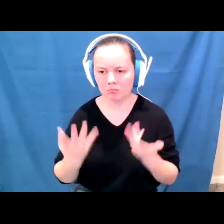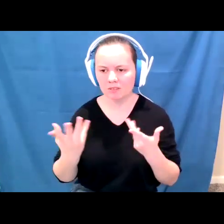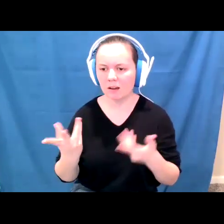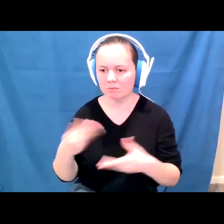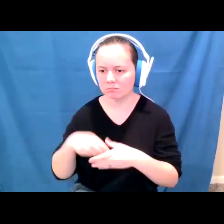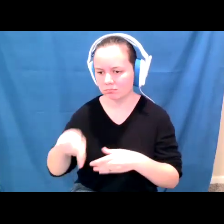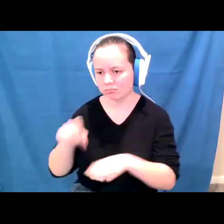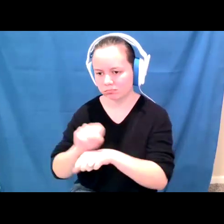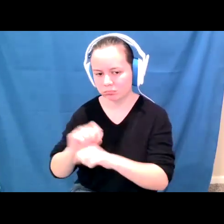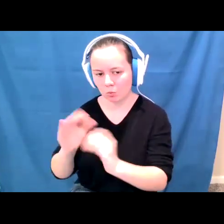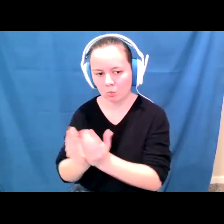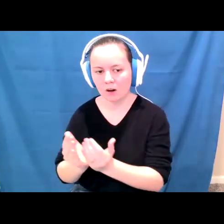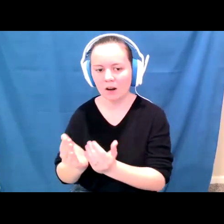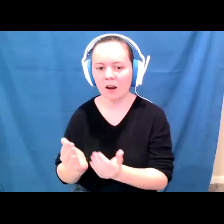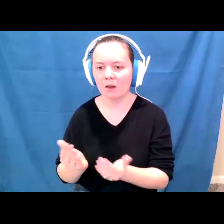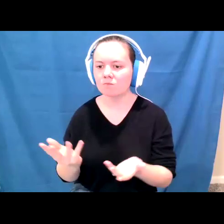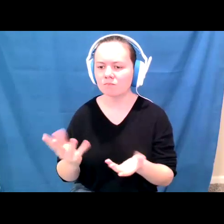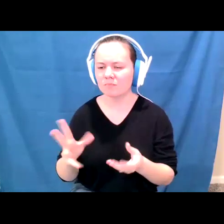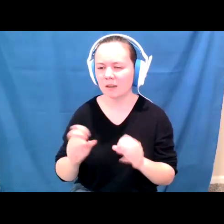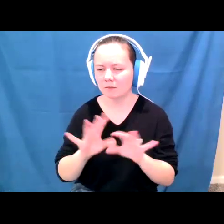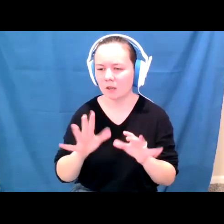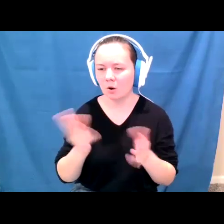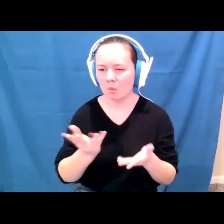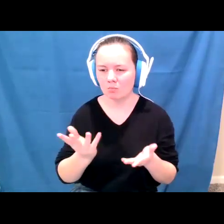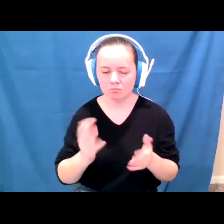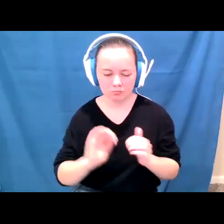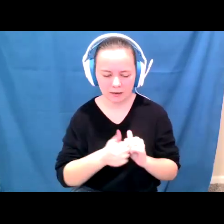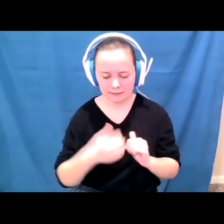And then what sort of incentive for the for the provider and how that would be sustained.